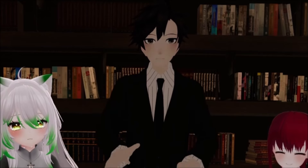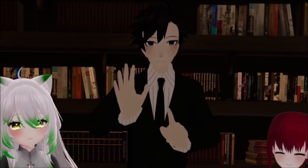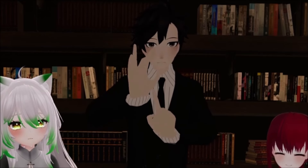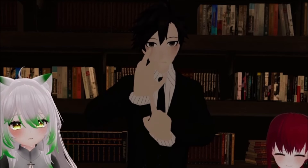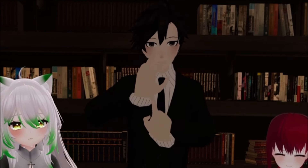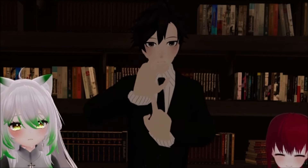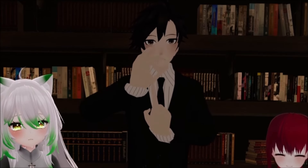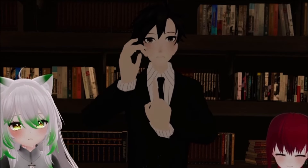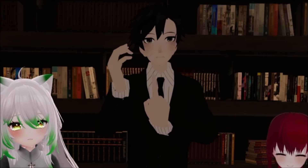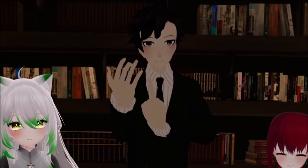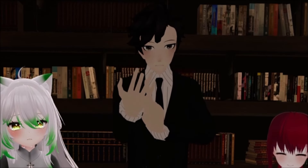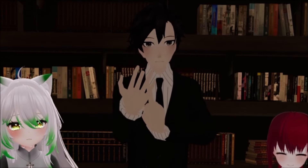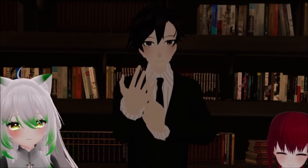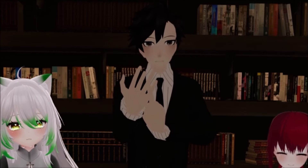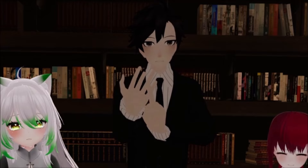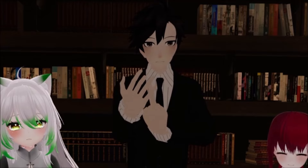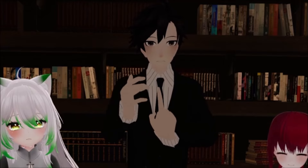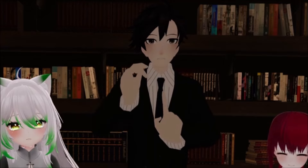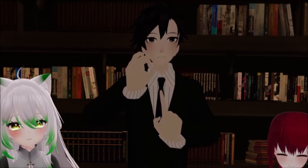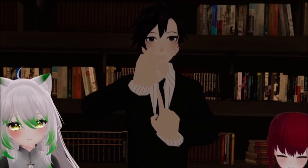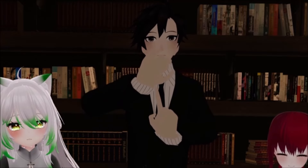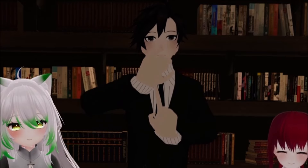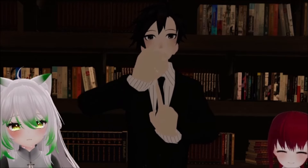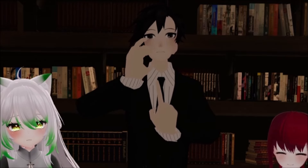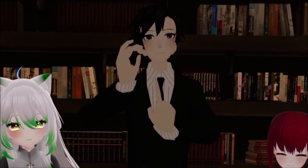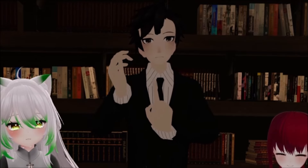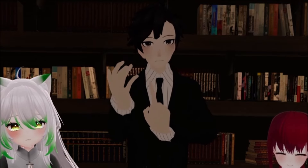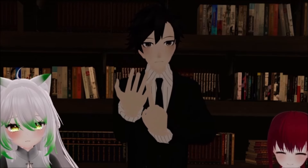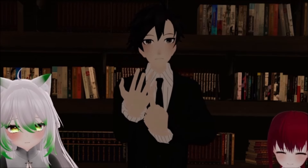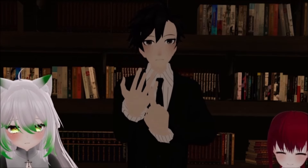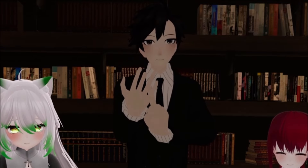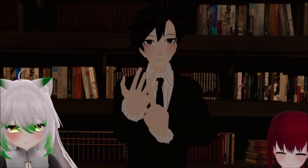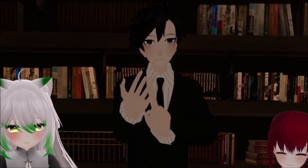(American Sign Language) Culture